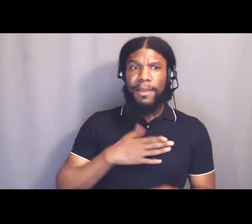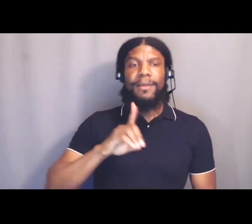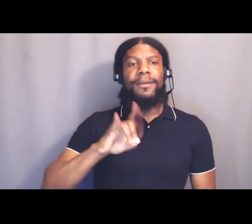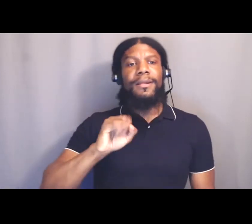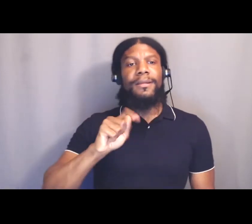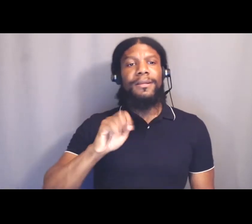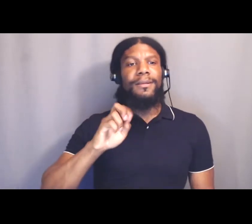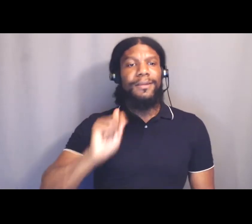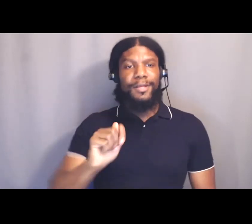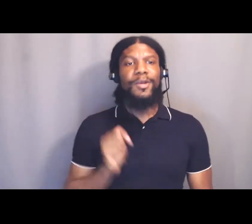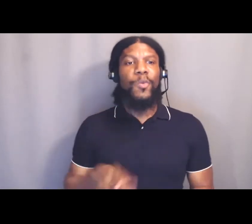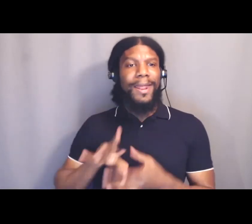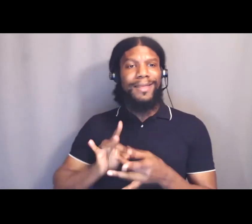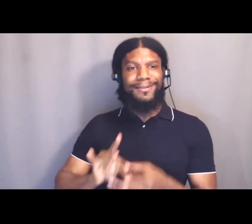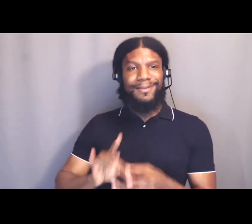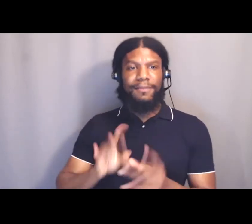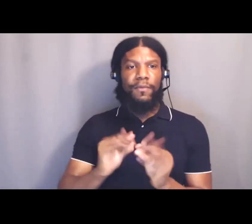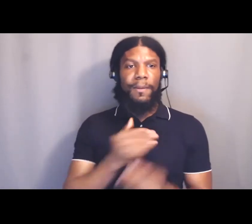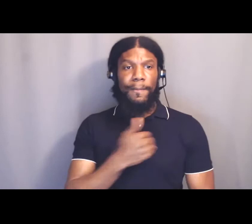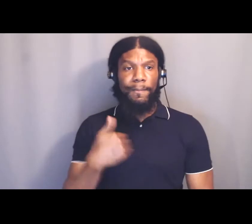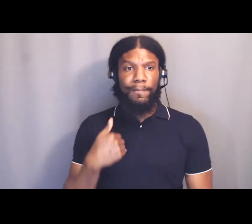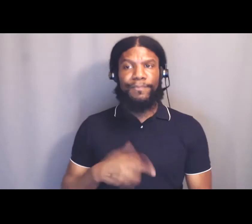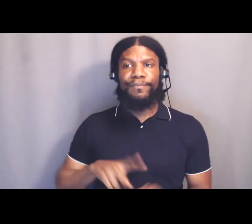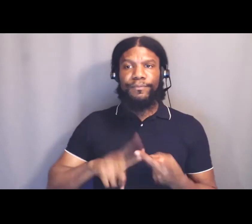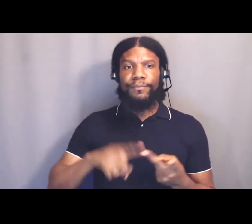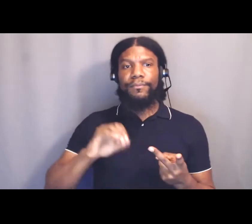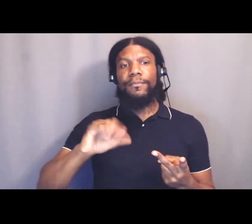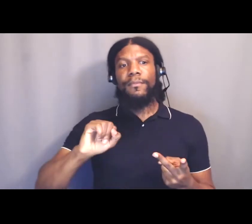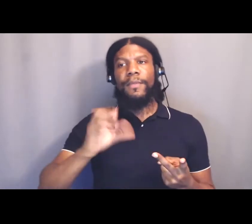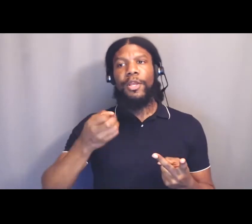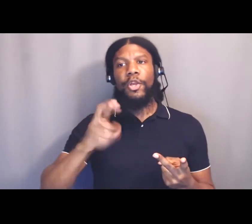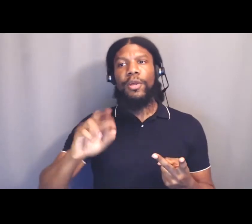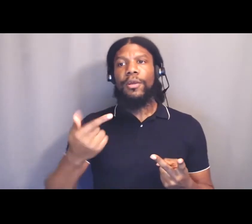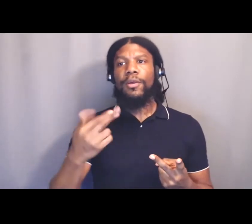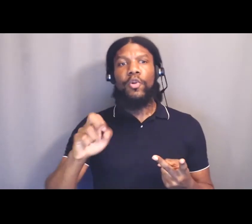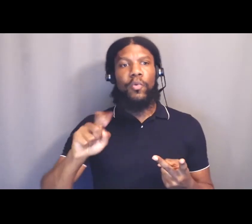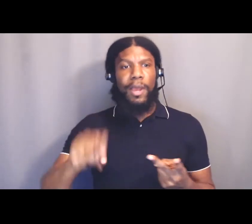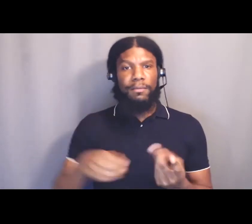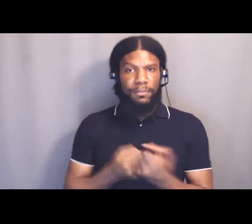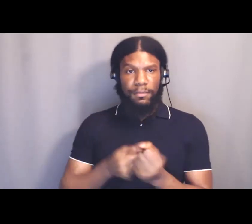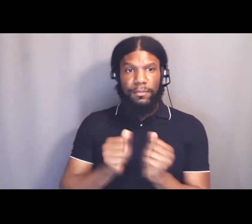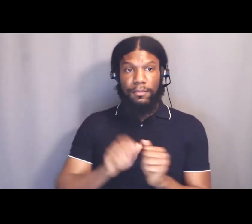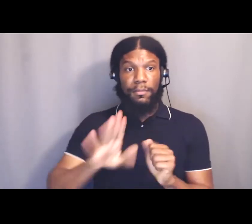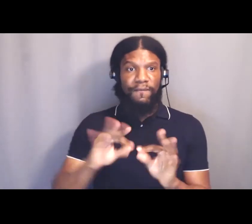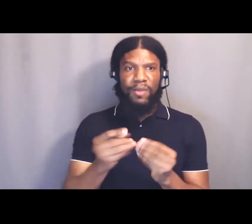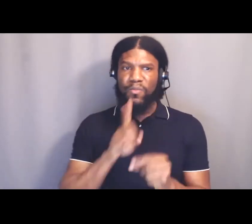We stood of course, with the family of Oscar Grant, whom were really, really close with. Stood with the family of Andrew Joseph III,